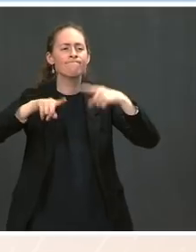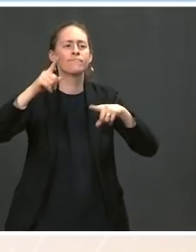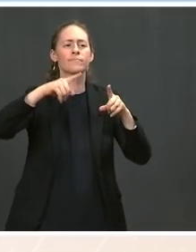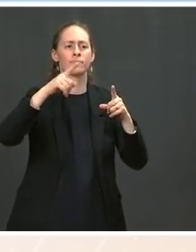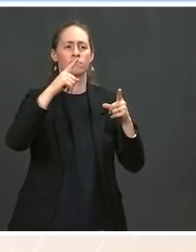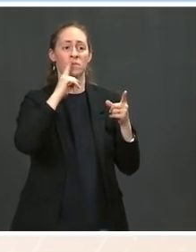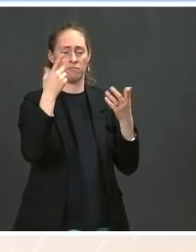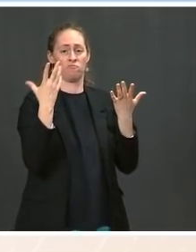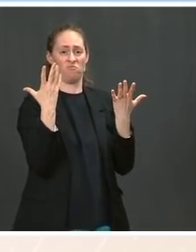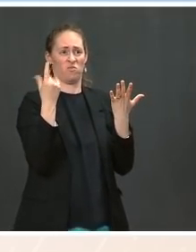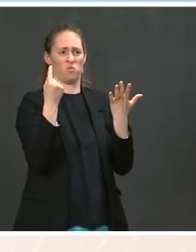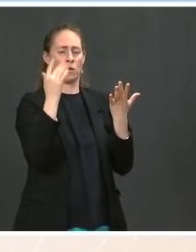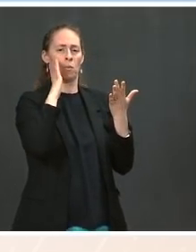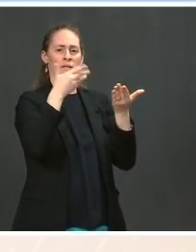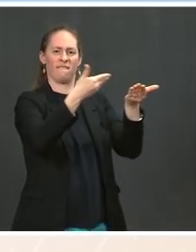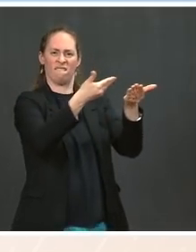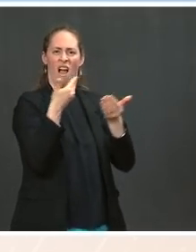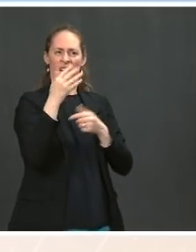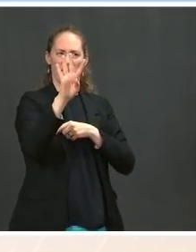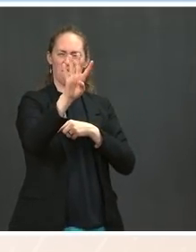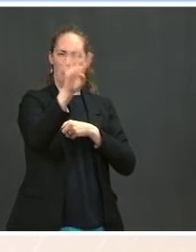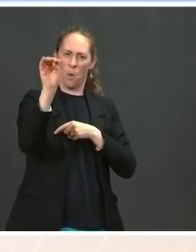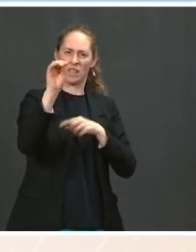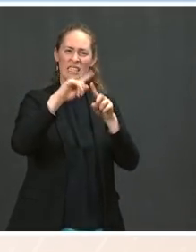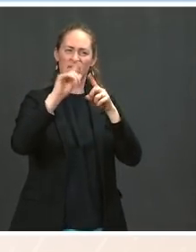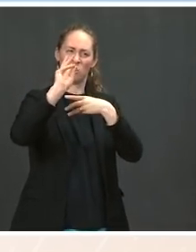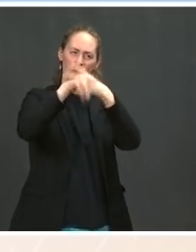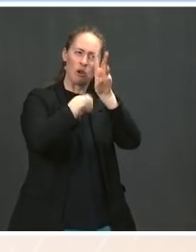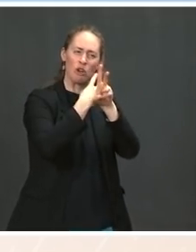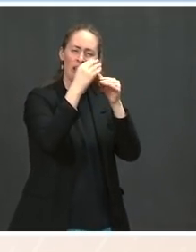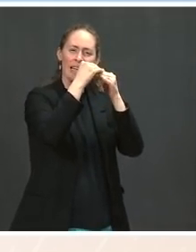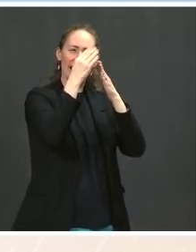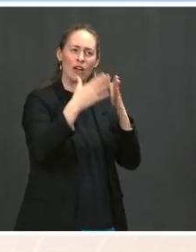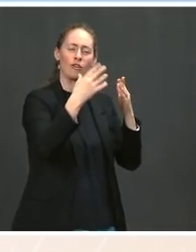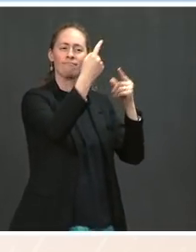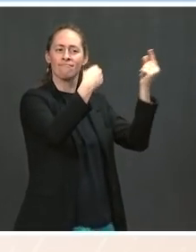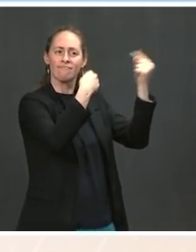The -- in terms of the format and the details, I think they'll -- they will -- many will be presenting their own plans